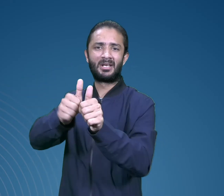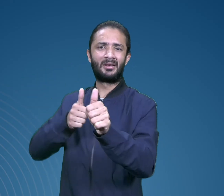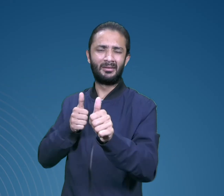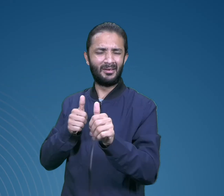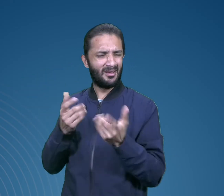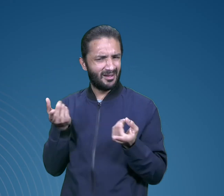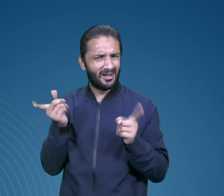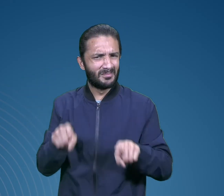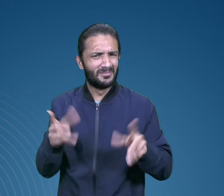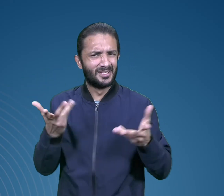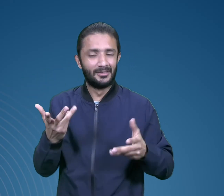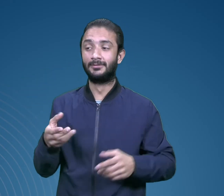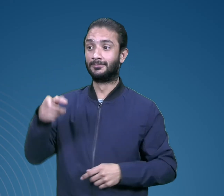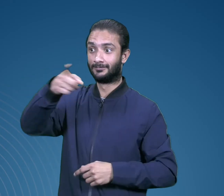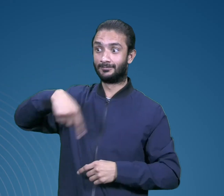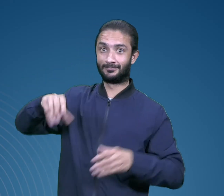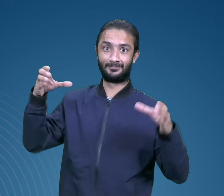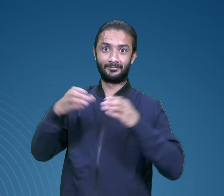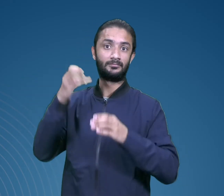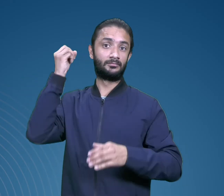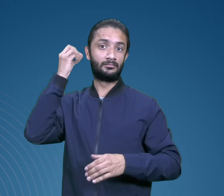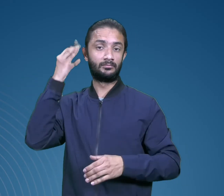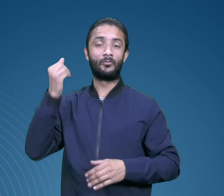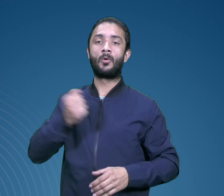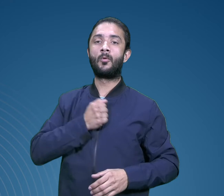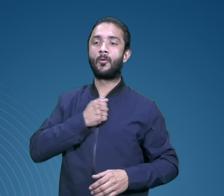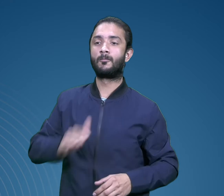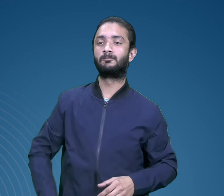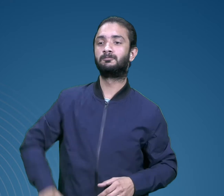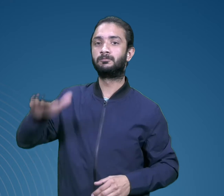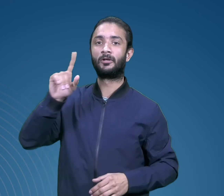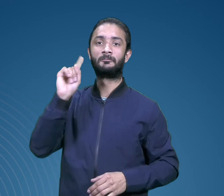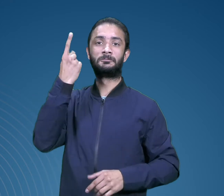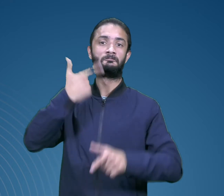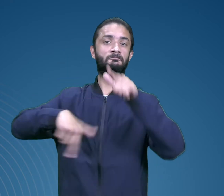they have not been exposed to sign language and deaf culture during the critical years.